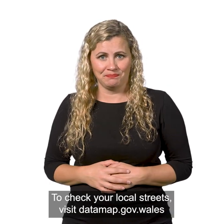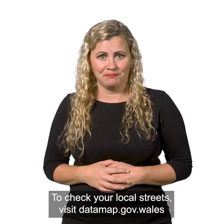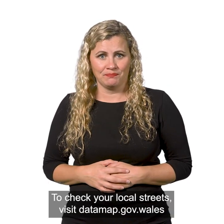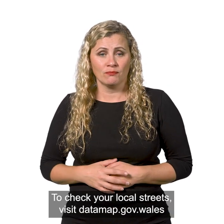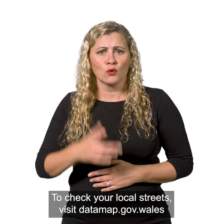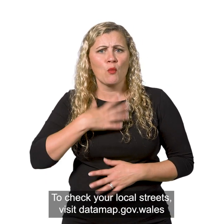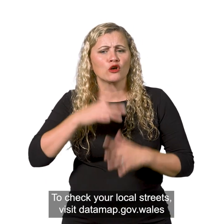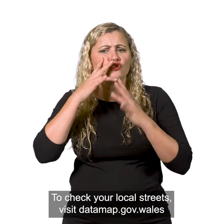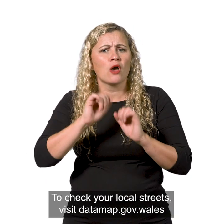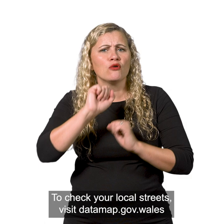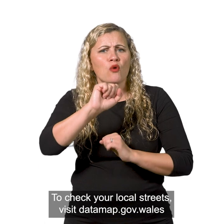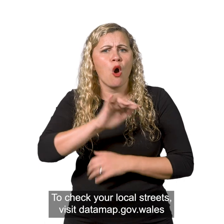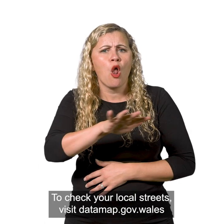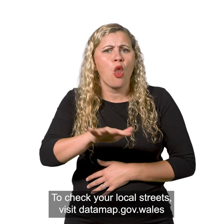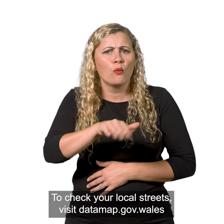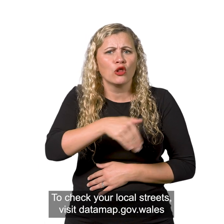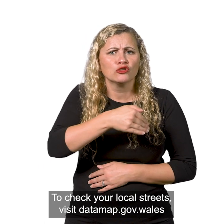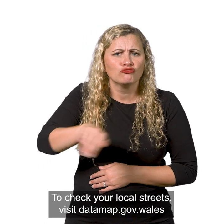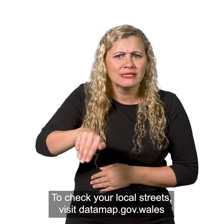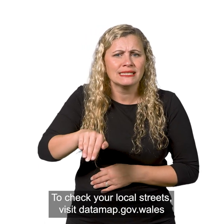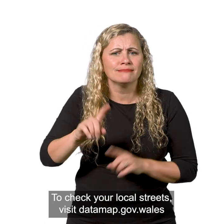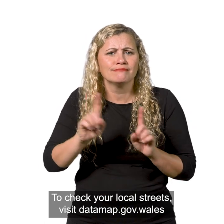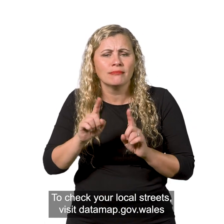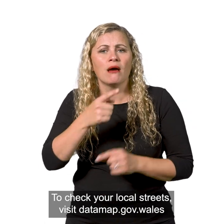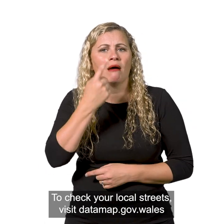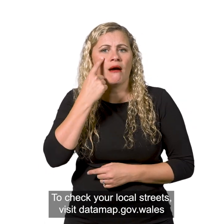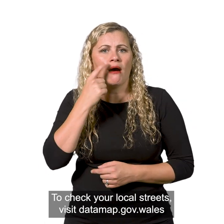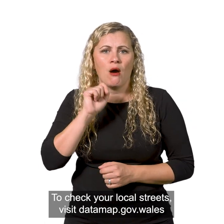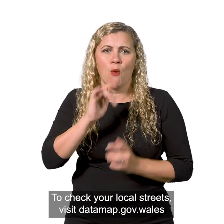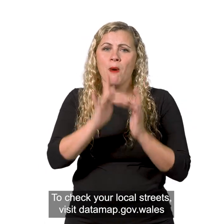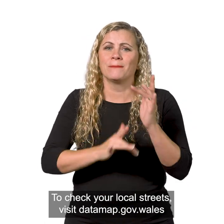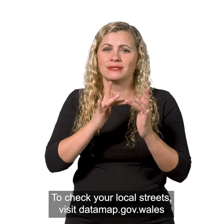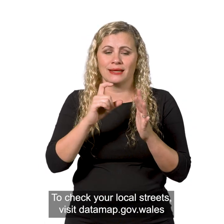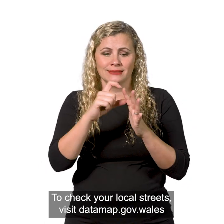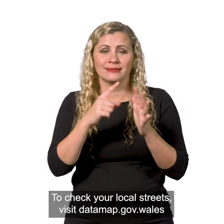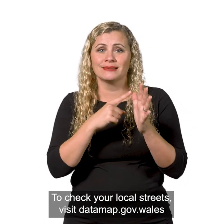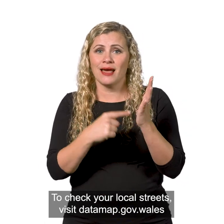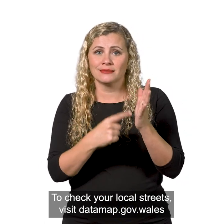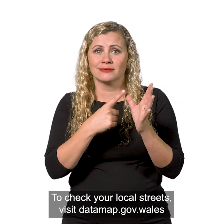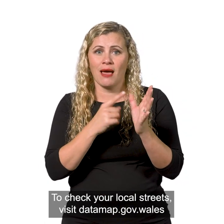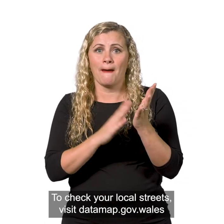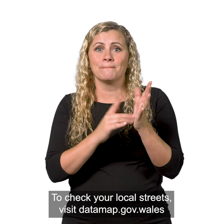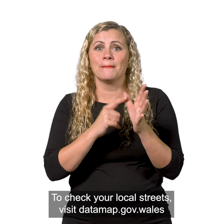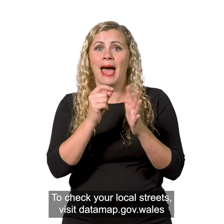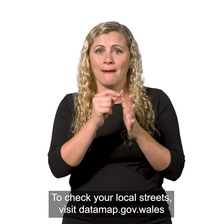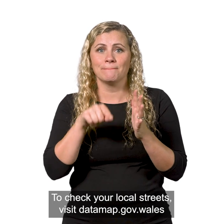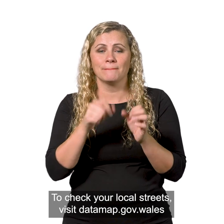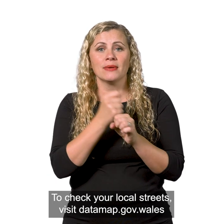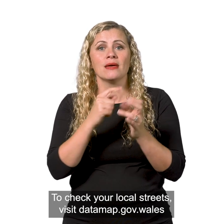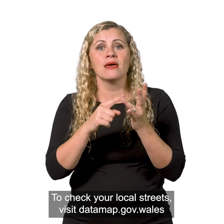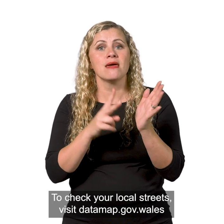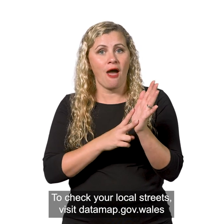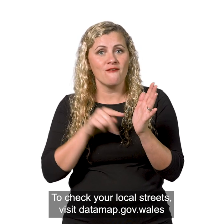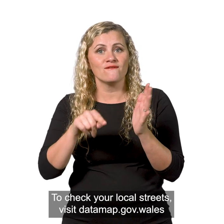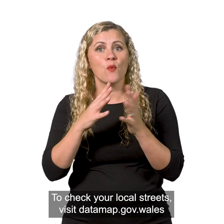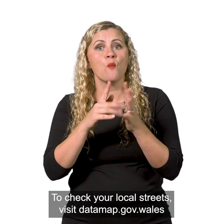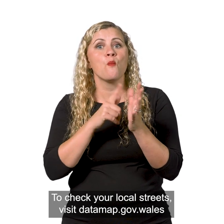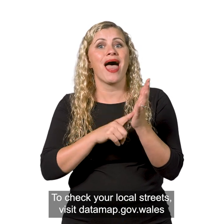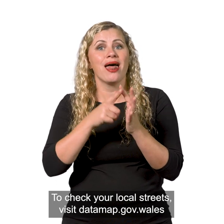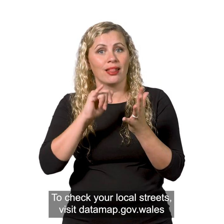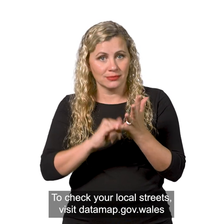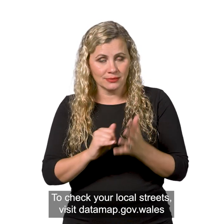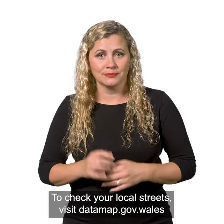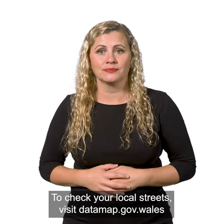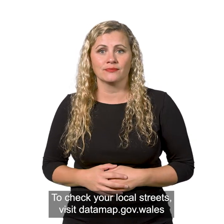To check your local streets, visit datamap.gov.wales